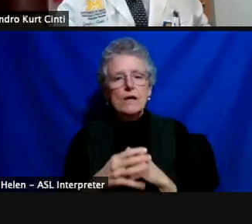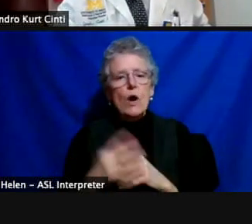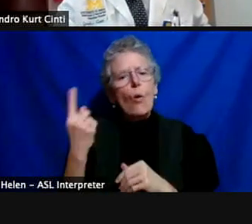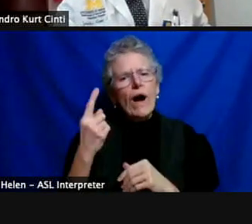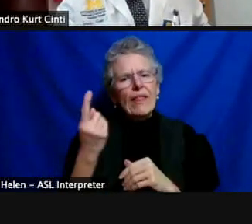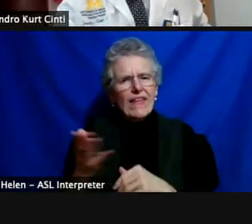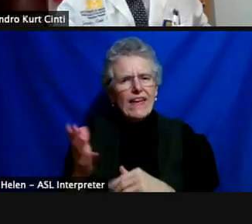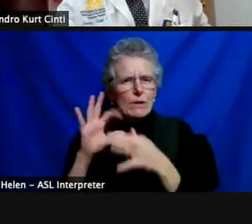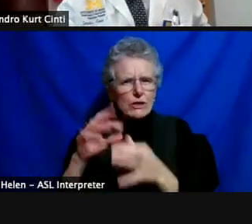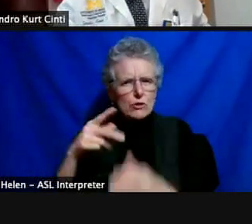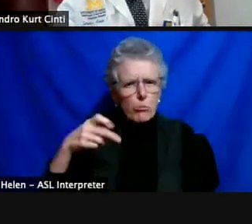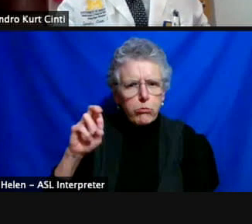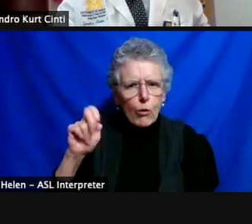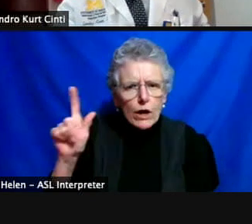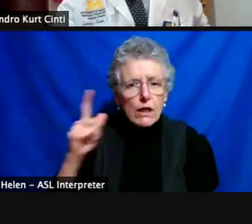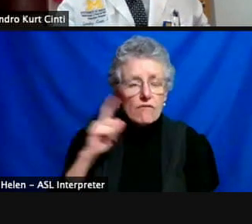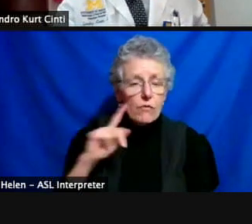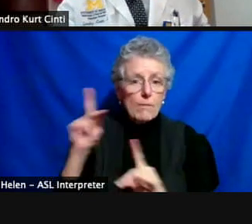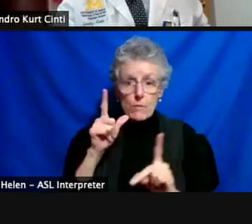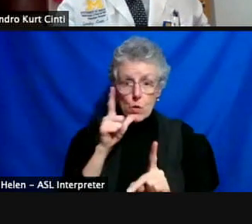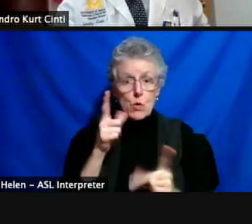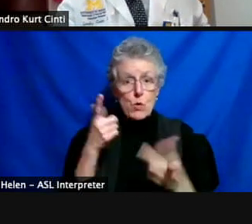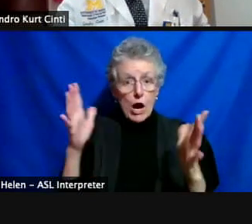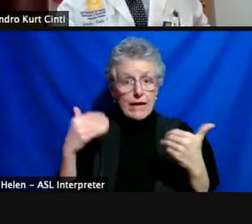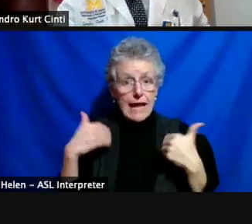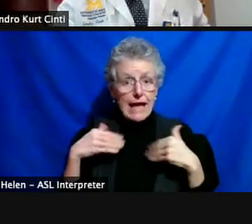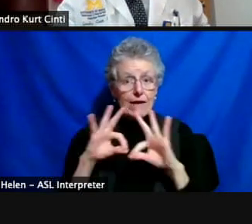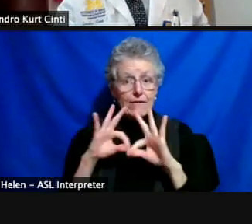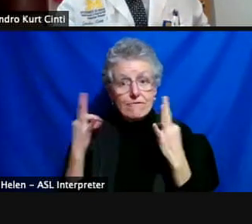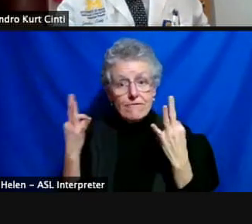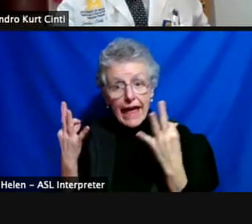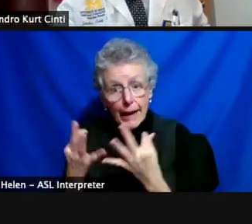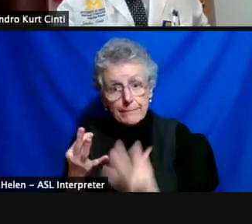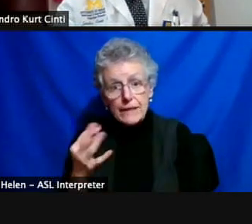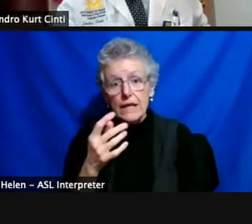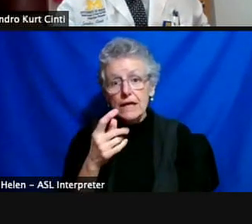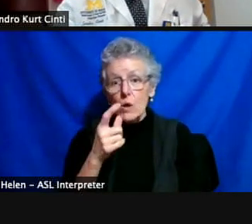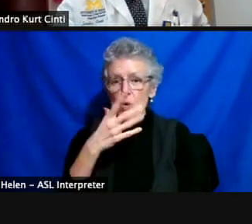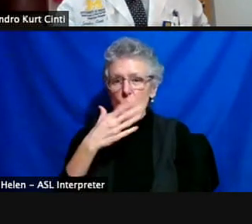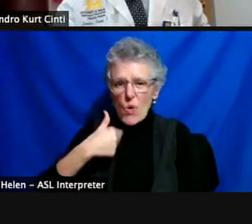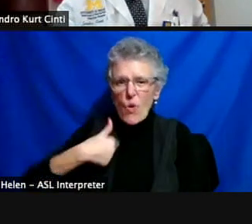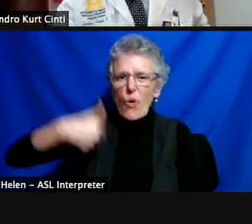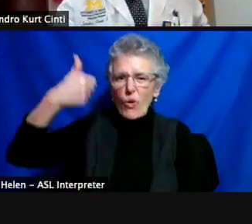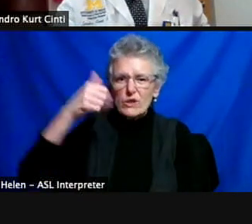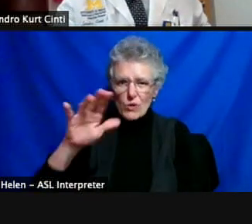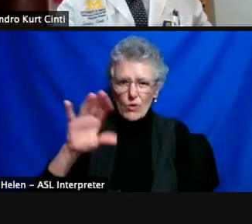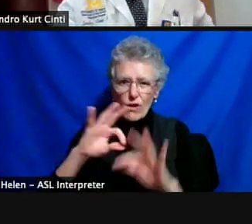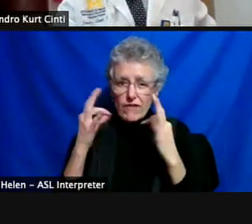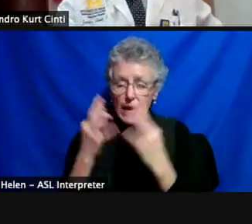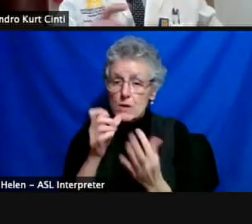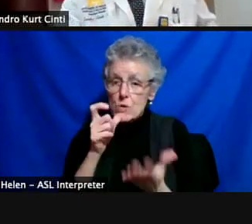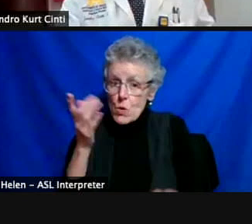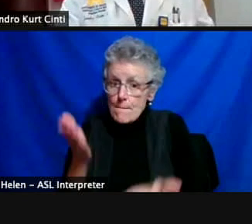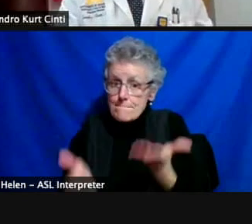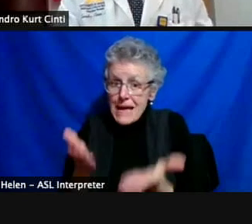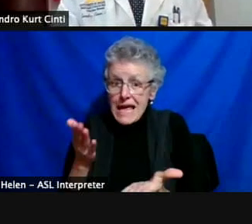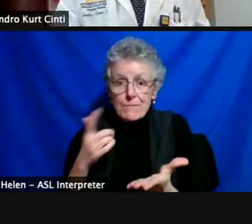but for those of you who have family members who... Older adults in your family who maybe are not on the portal